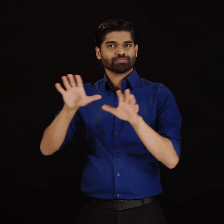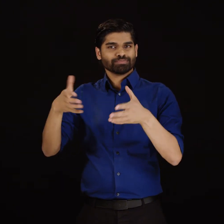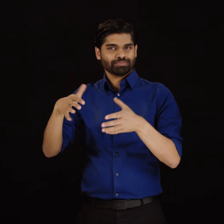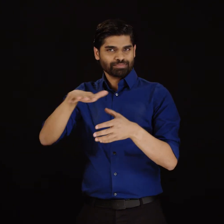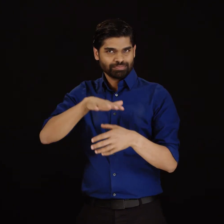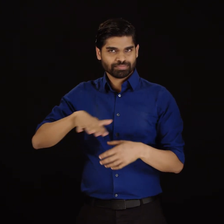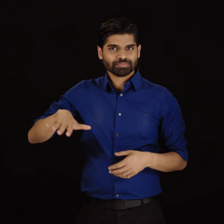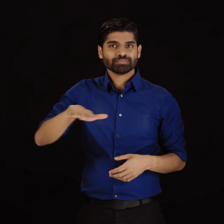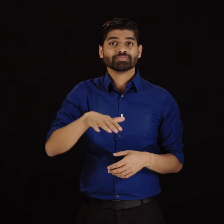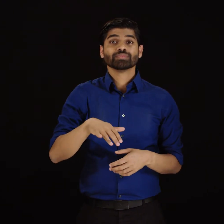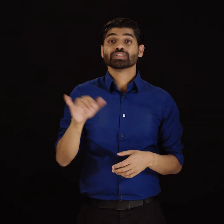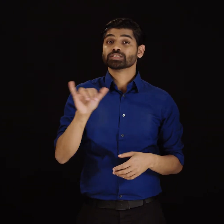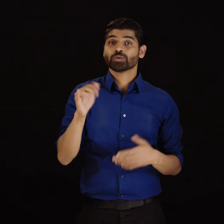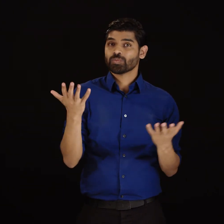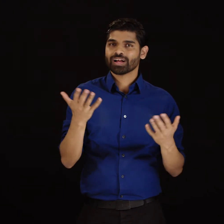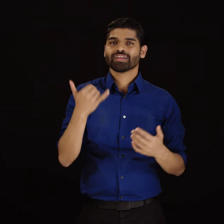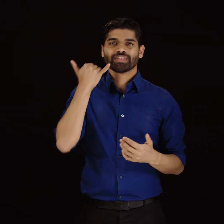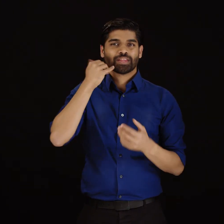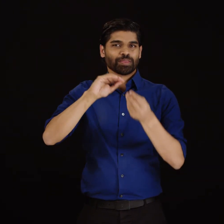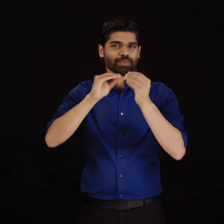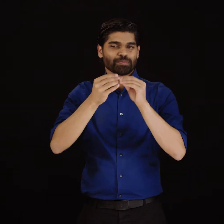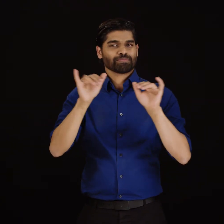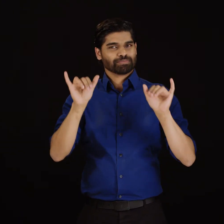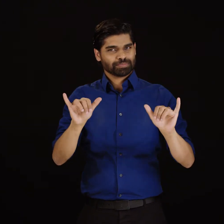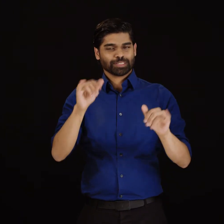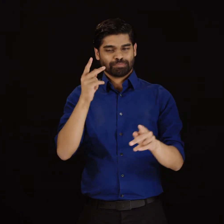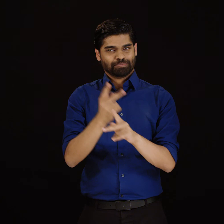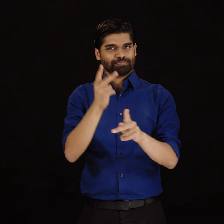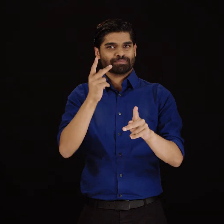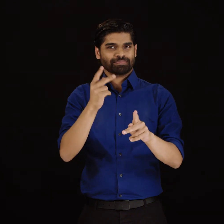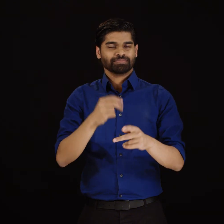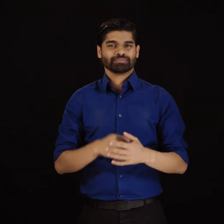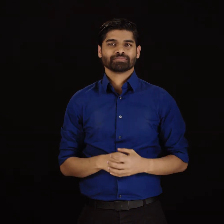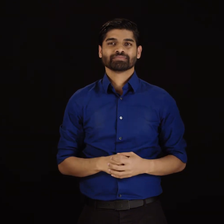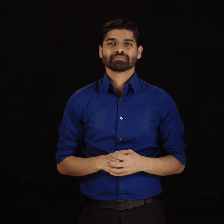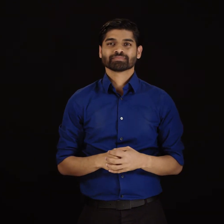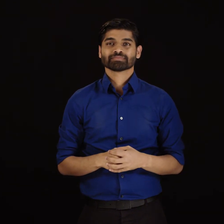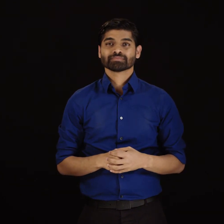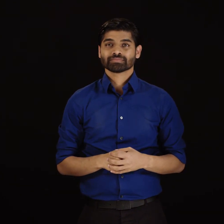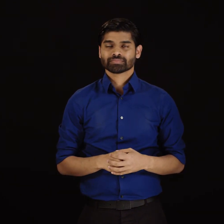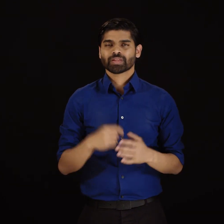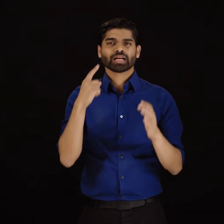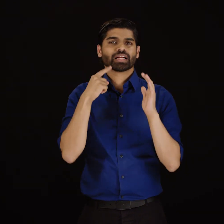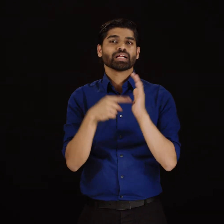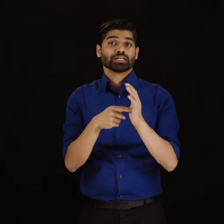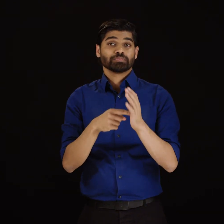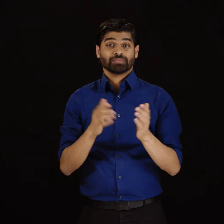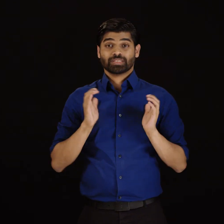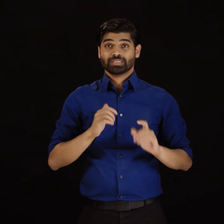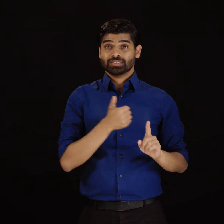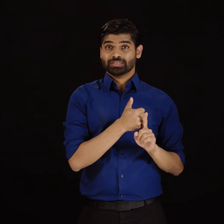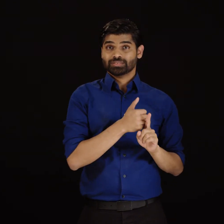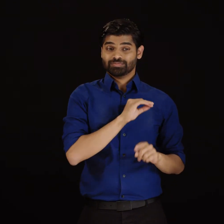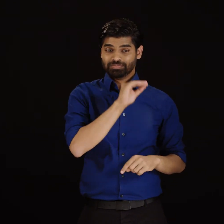service in Halifax can keep their phone number and switch providers when they stay in Halifax, but not if they move to Sydney.